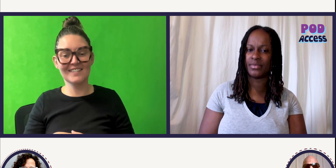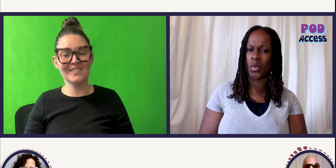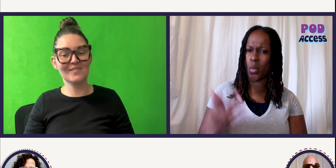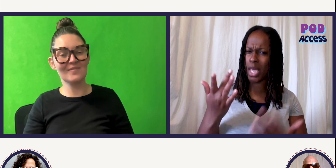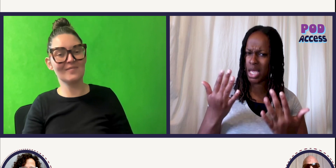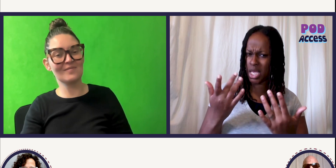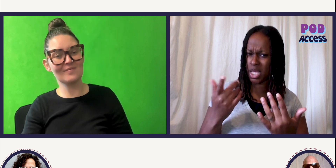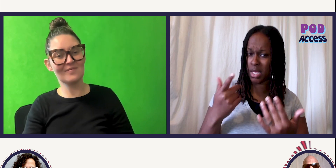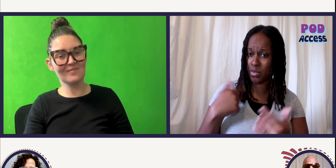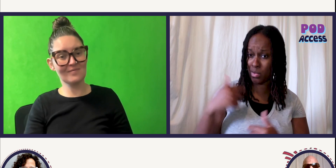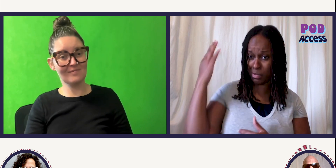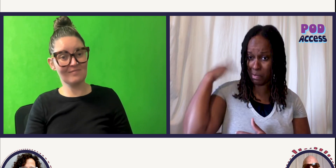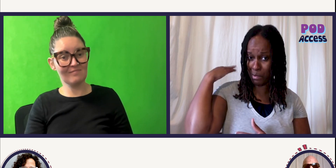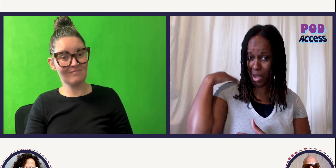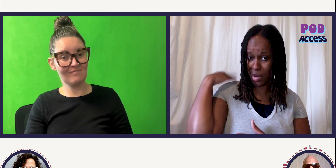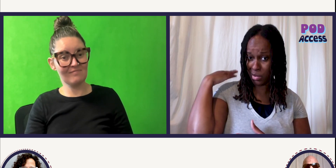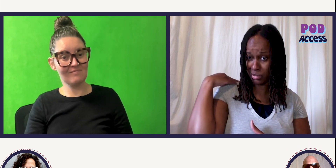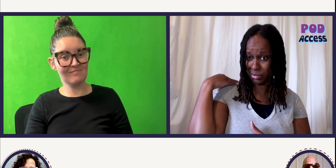Wait, are we patting ourselves on the back?